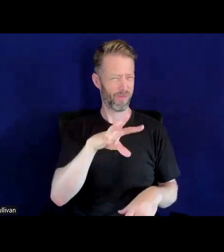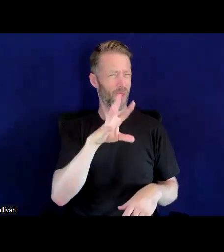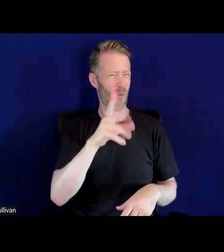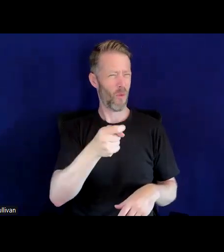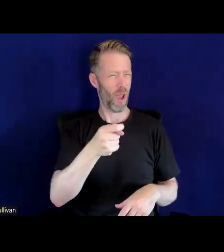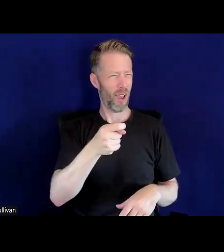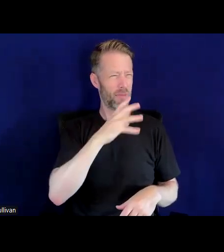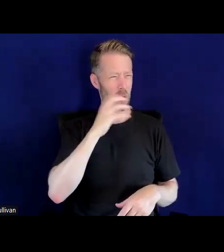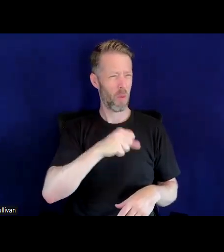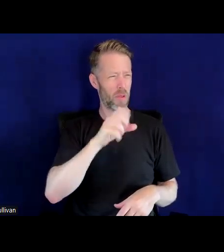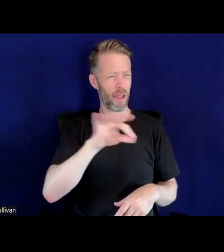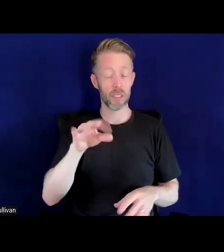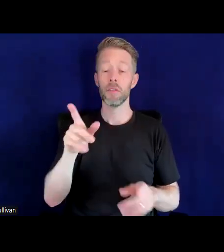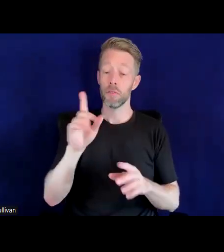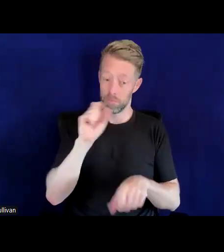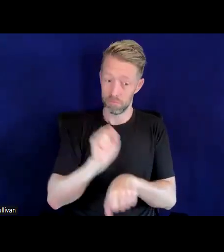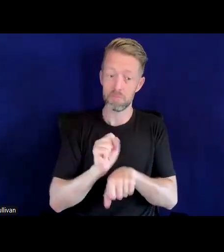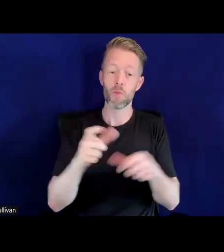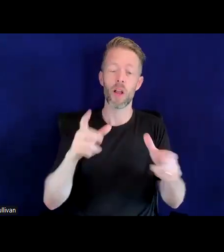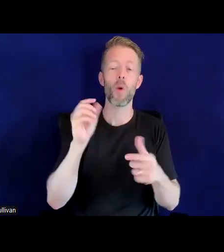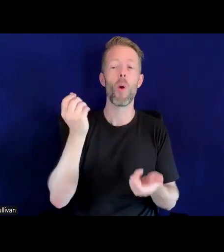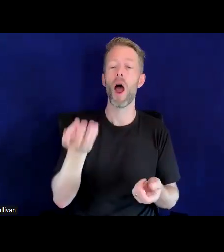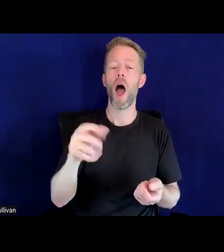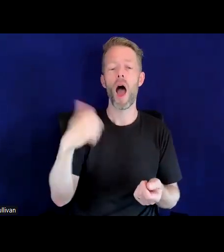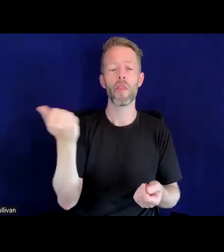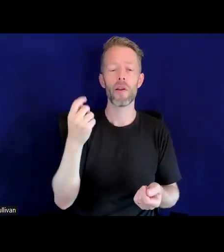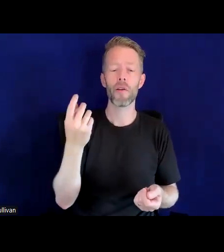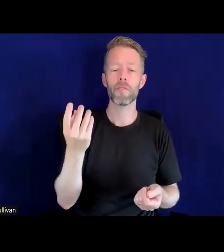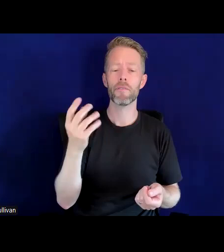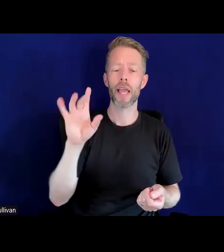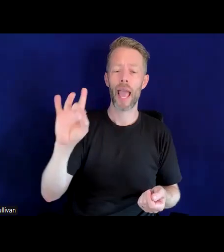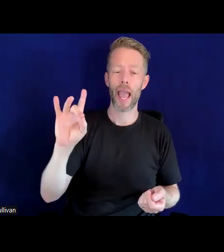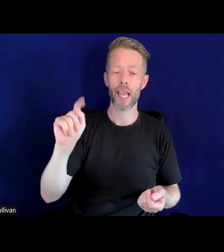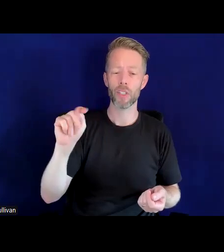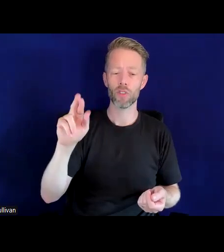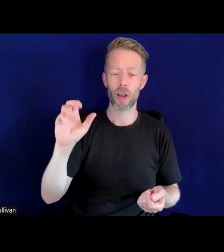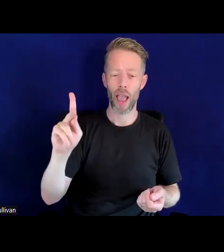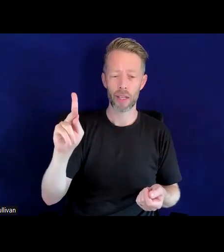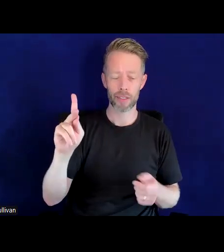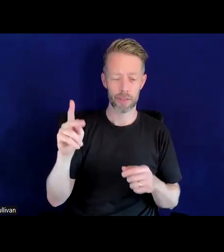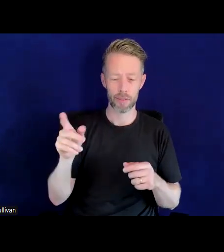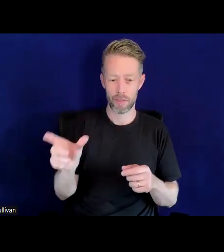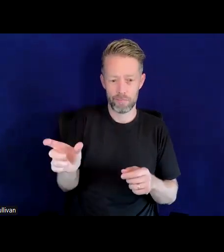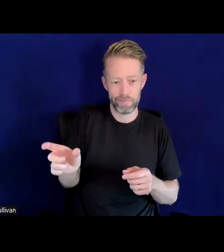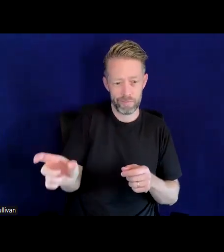or cassette tapes that were four-track cassette tapes, and I got to meet a lot of people that